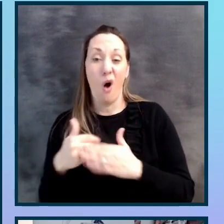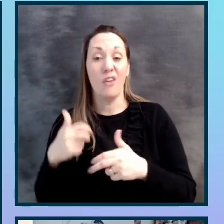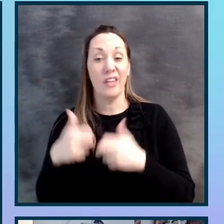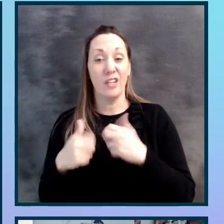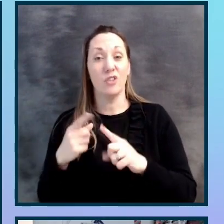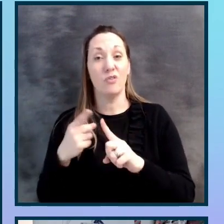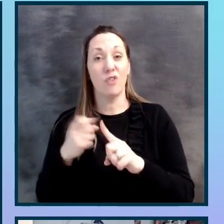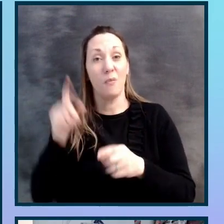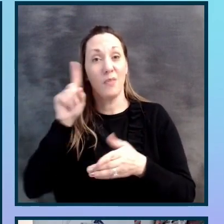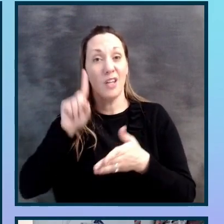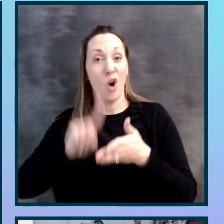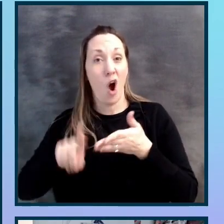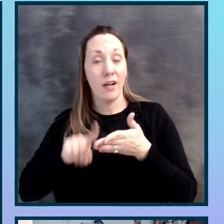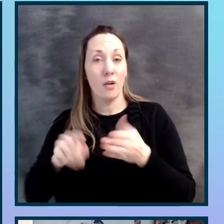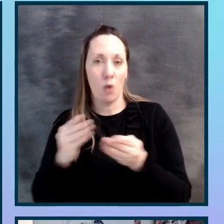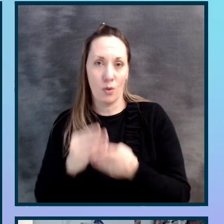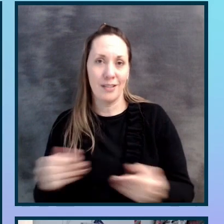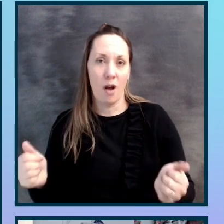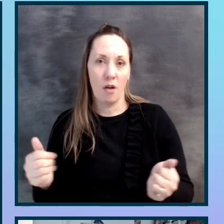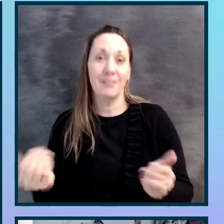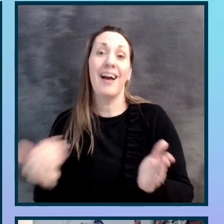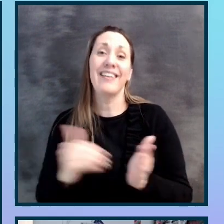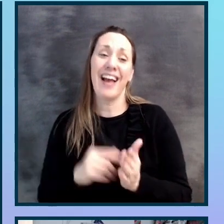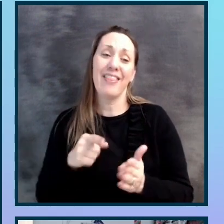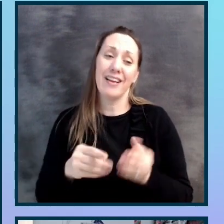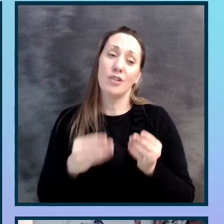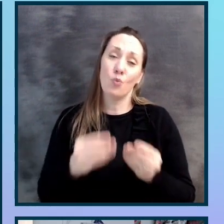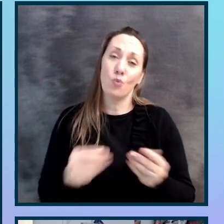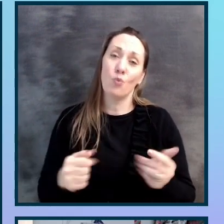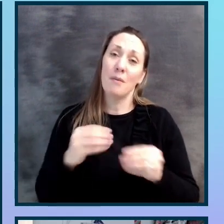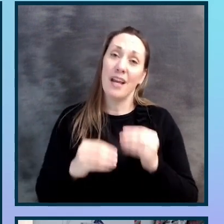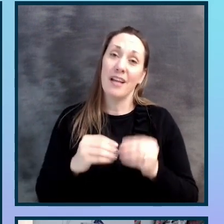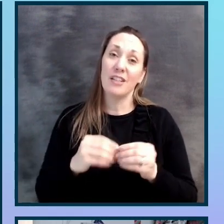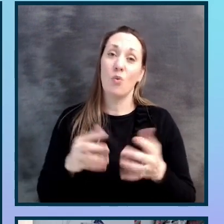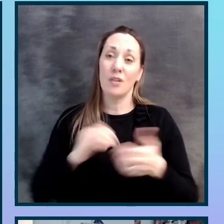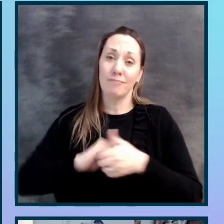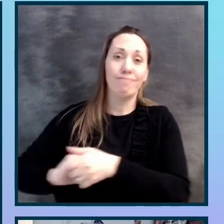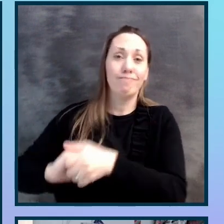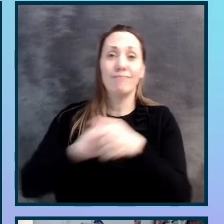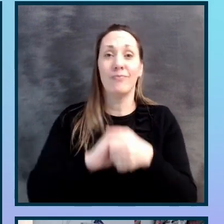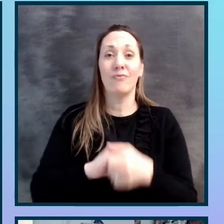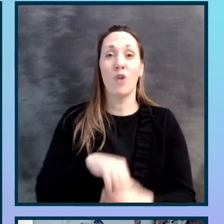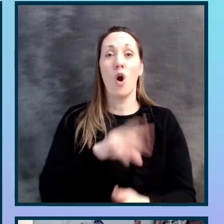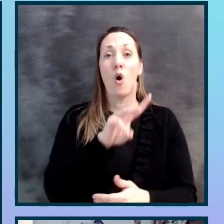Again, this remediation was a collaborative effort between web design, software development, and QA.